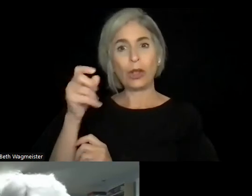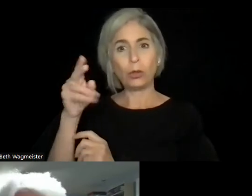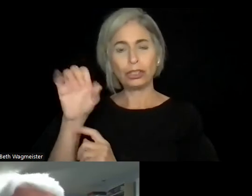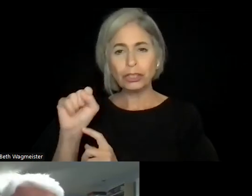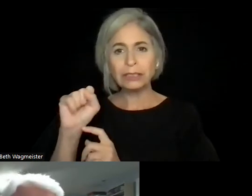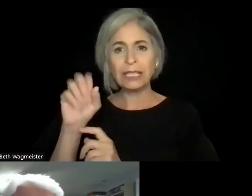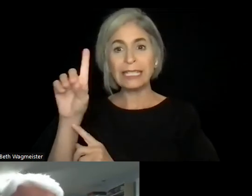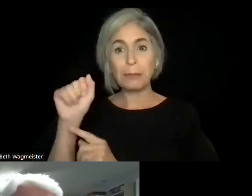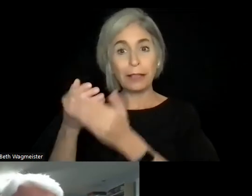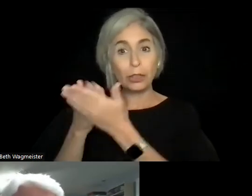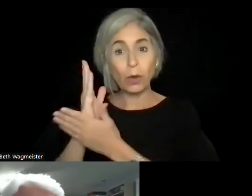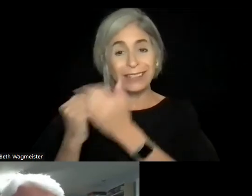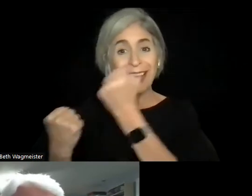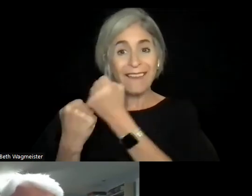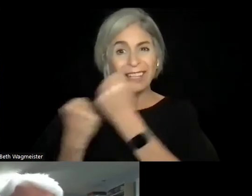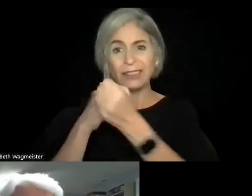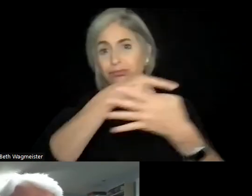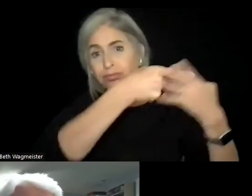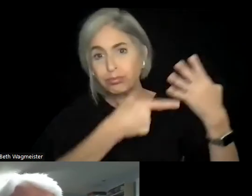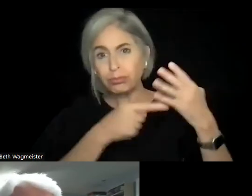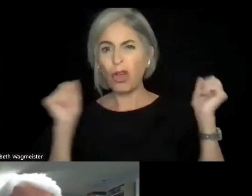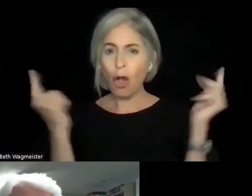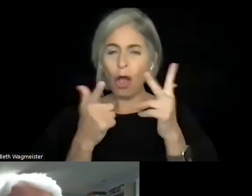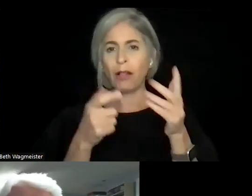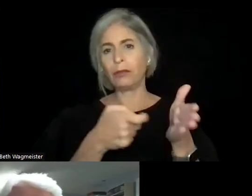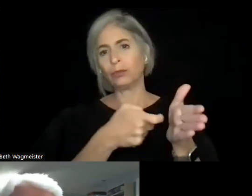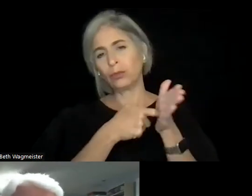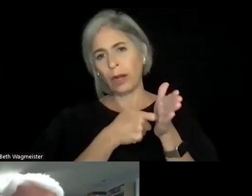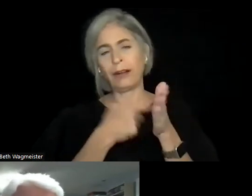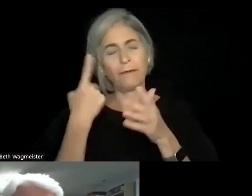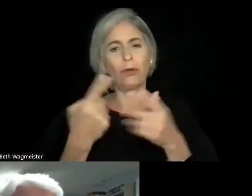with similar experiences, pioneers,